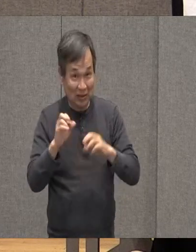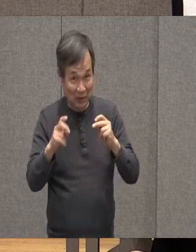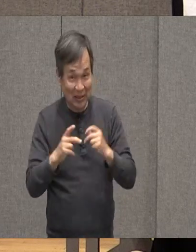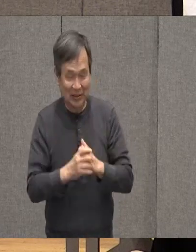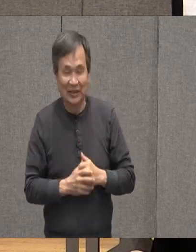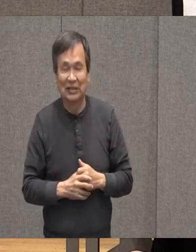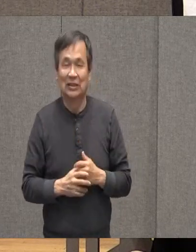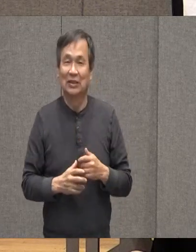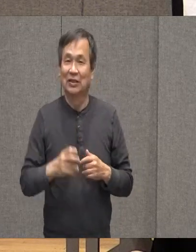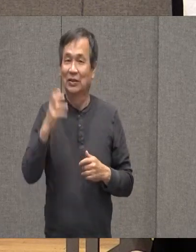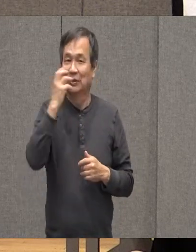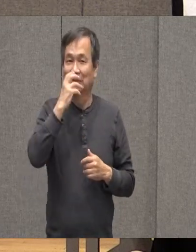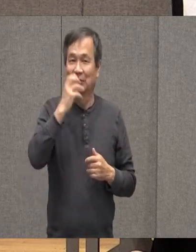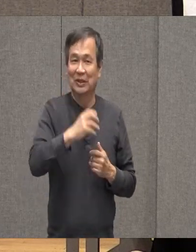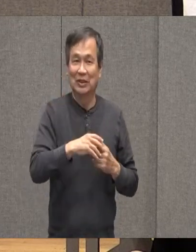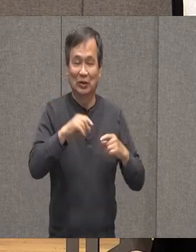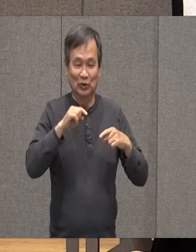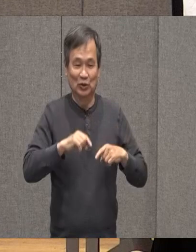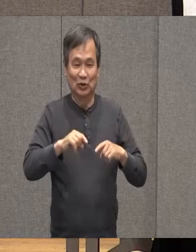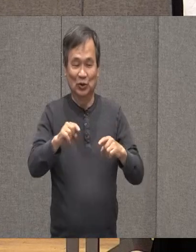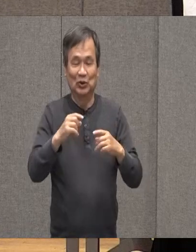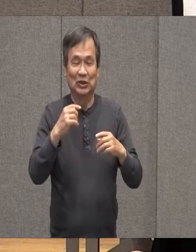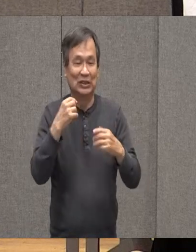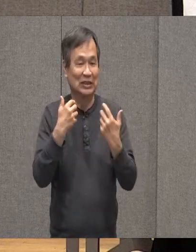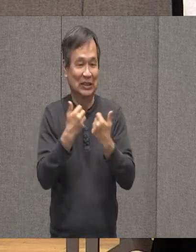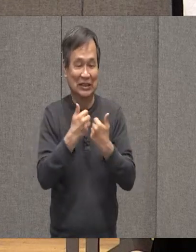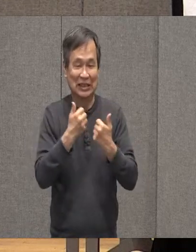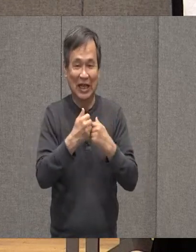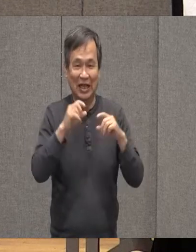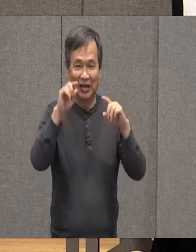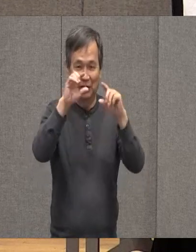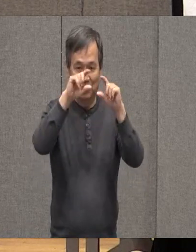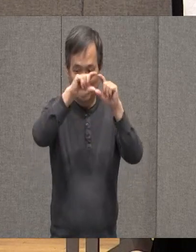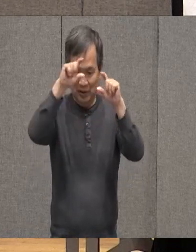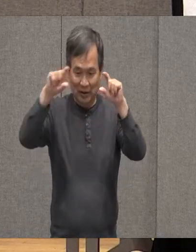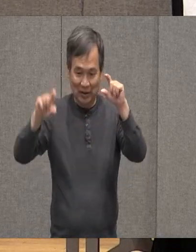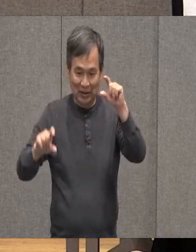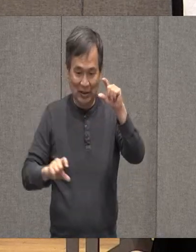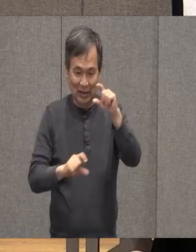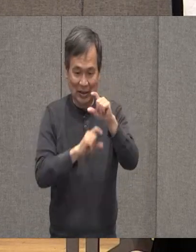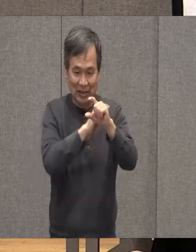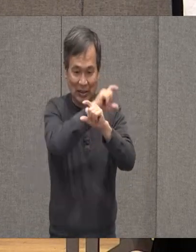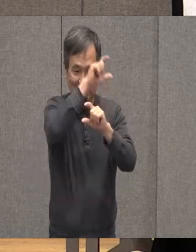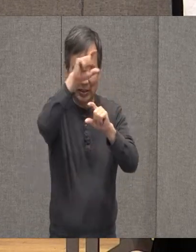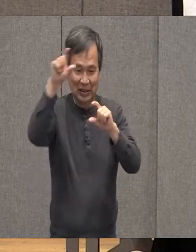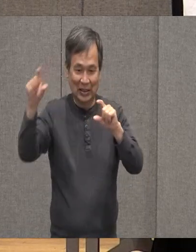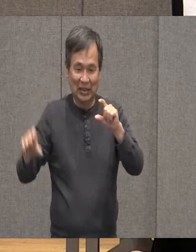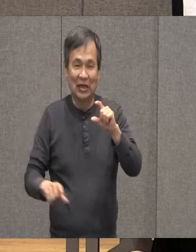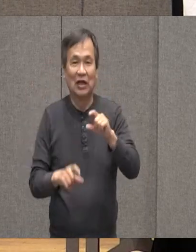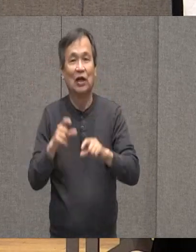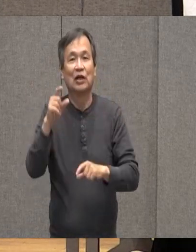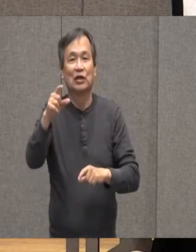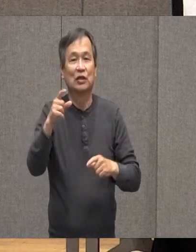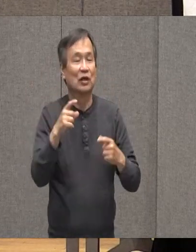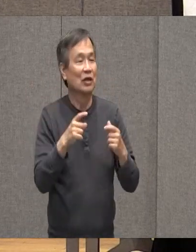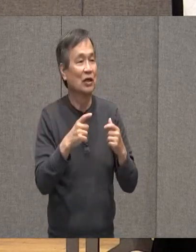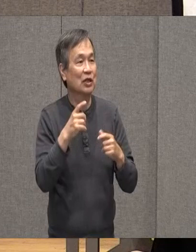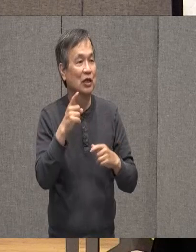when we're going around this spiral of our cards. That's the first thing you got to do with your cards is you actually have to make it into a spiral.